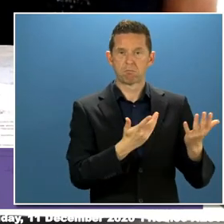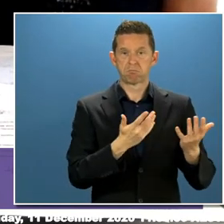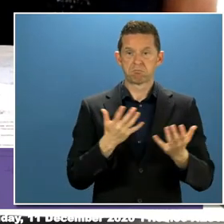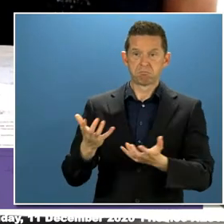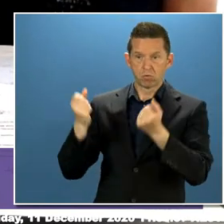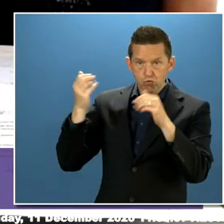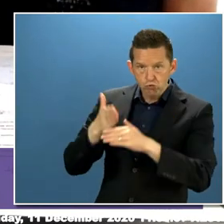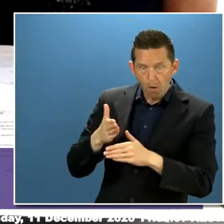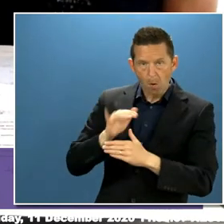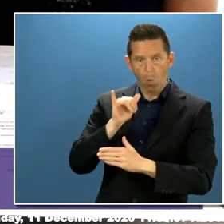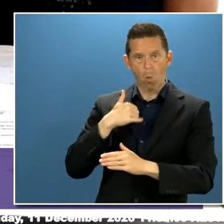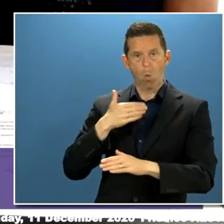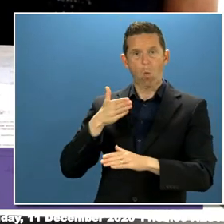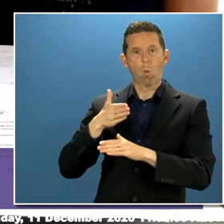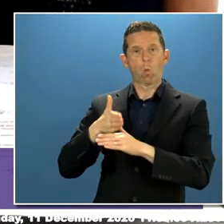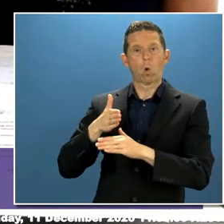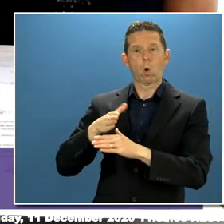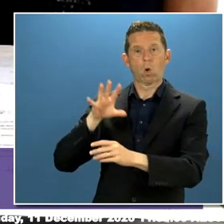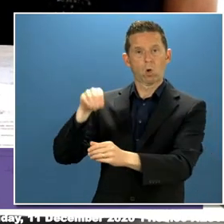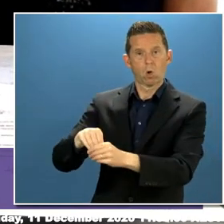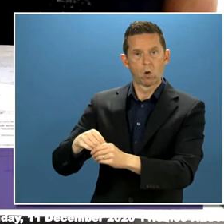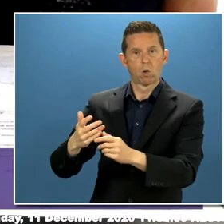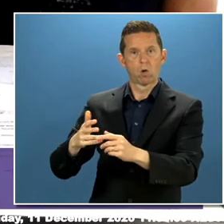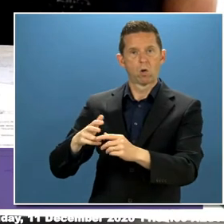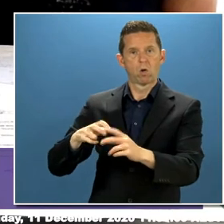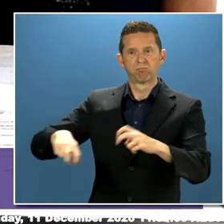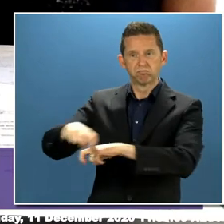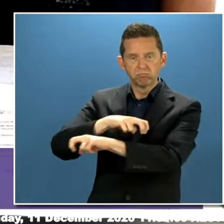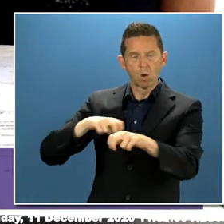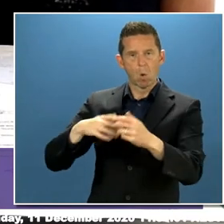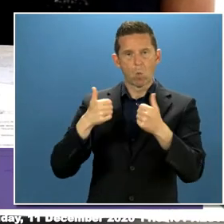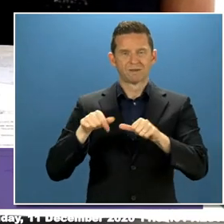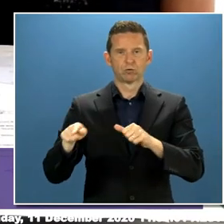organisation or to use the organisation's services independently.